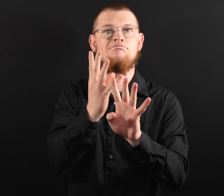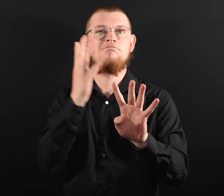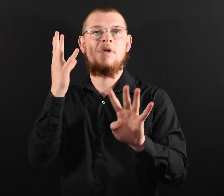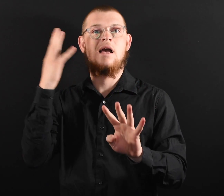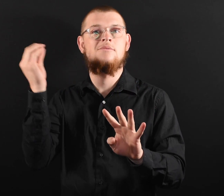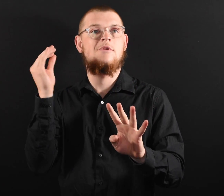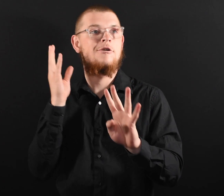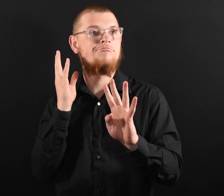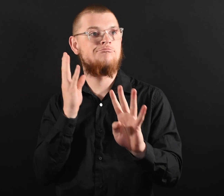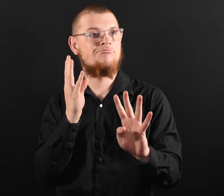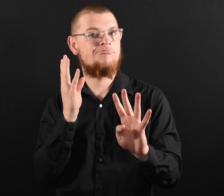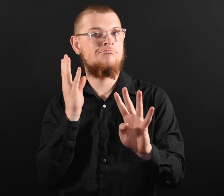for entry. ●